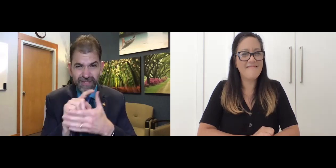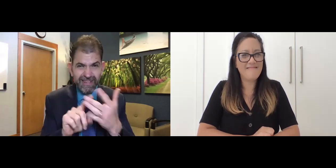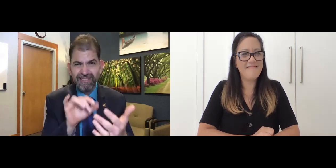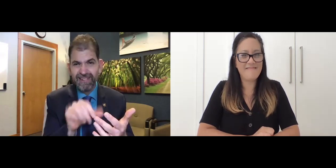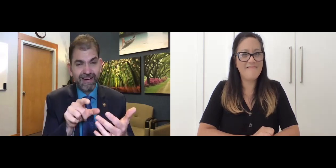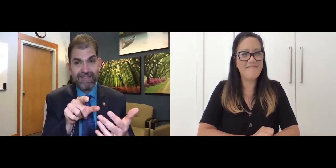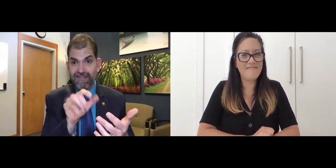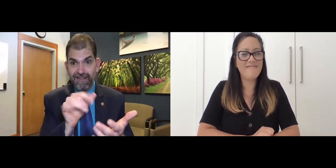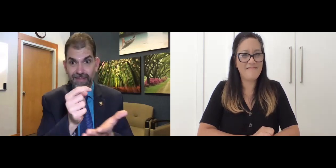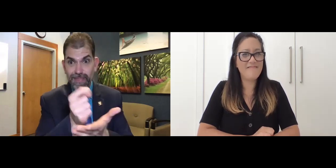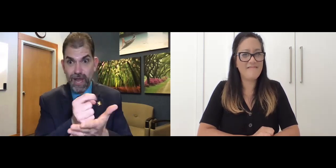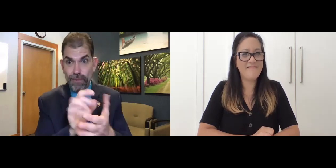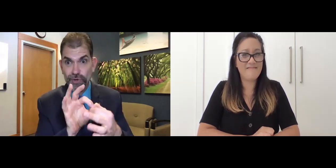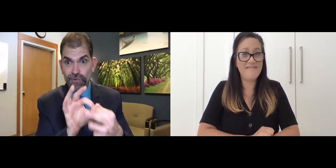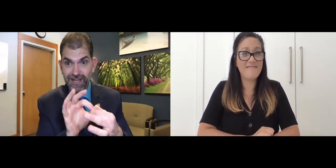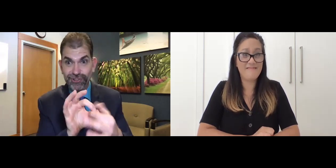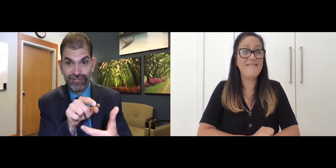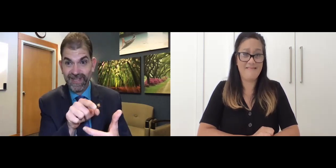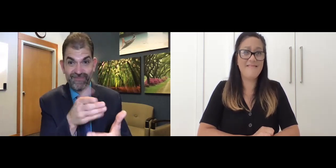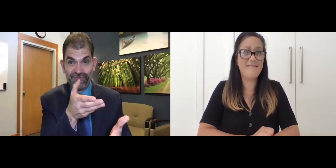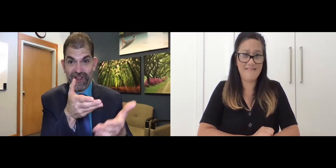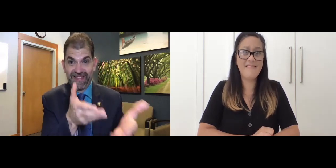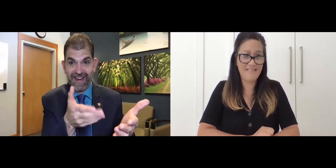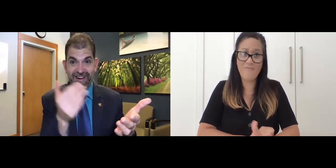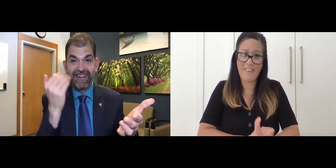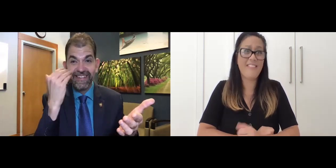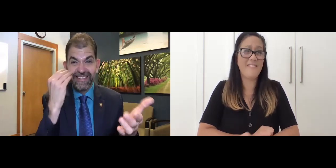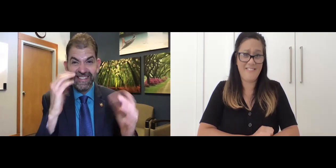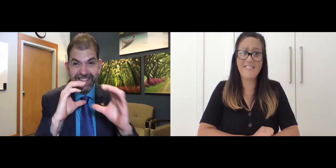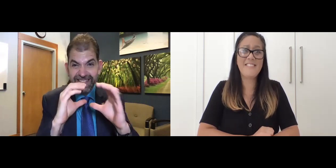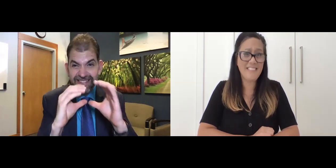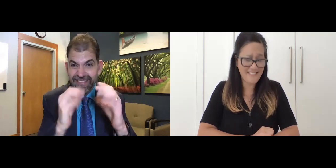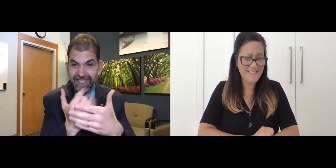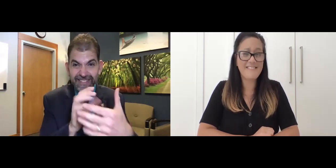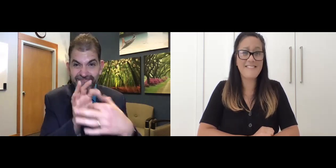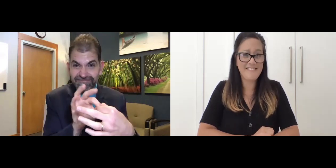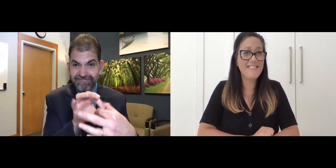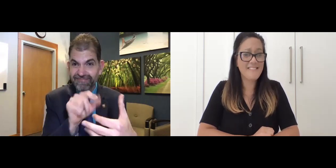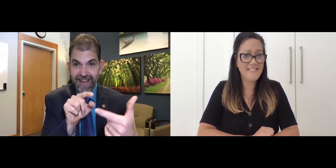to stabilize their drug use and and so forth, but